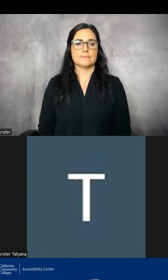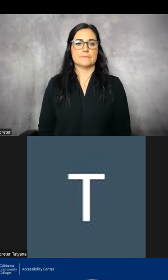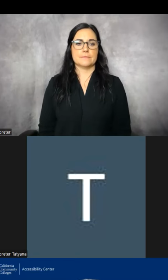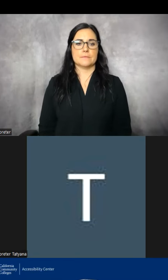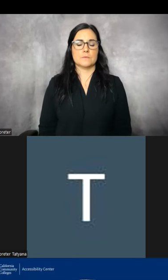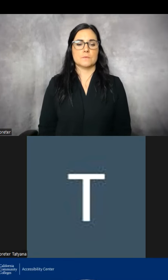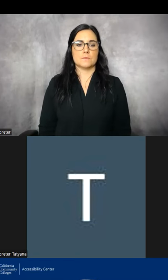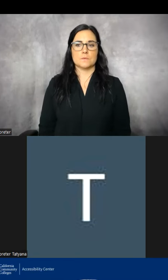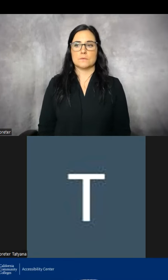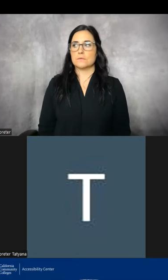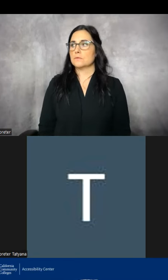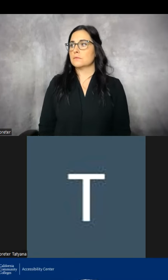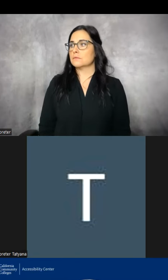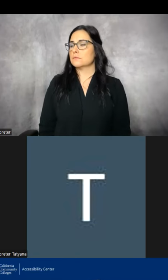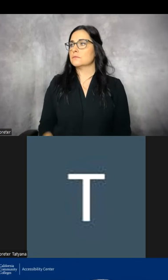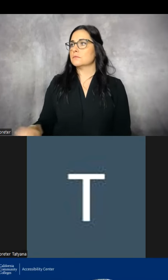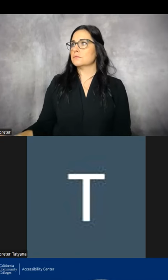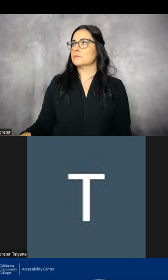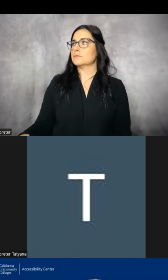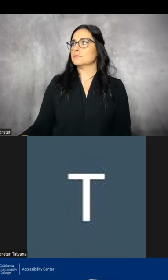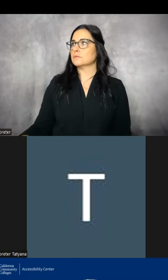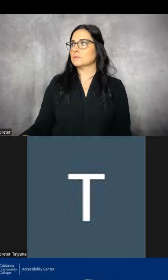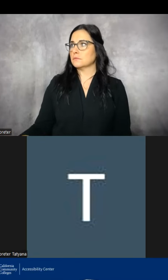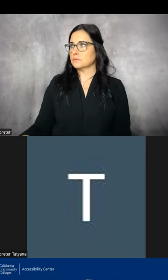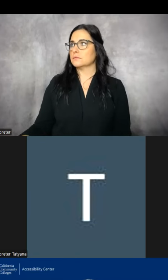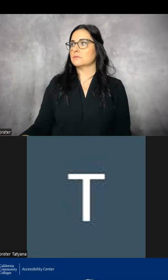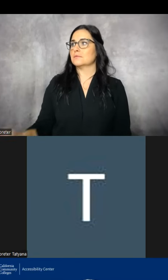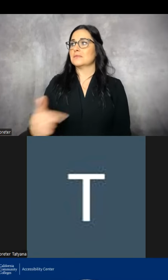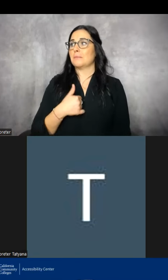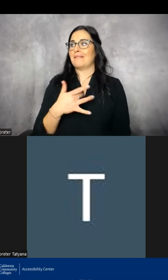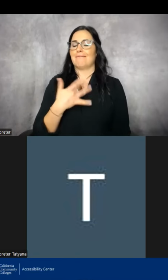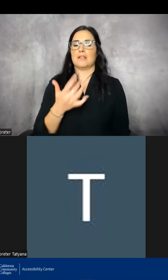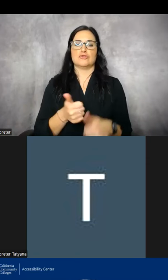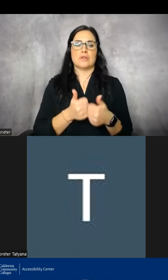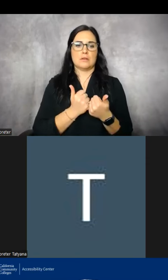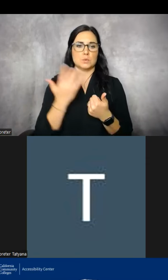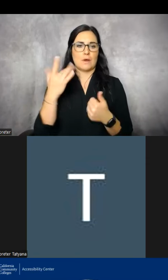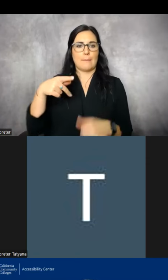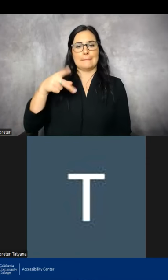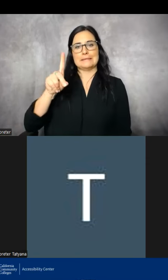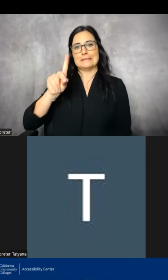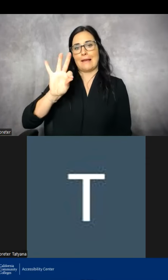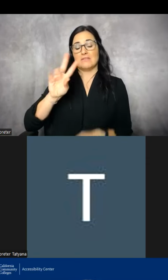And here I got a challenge because if PDF title is missing, well it's just missing.